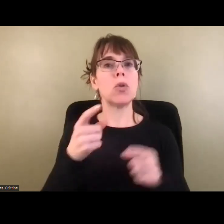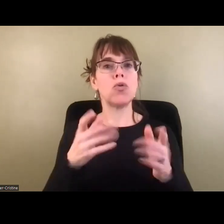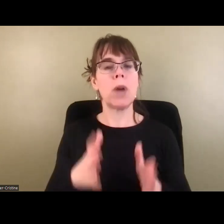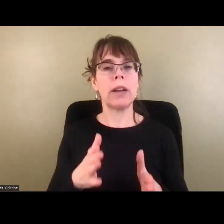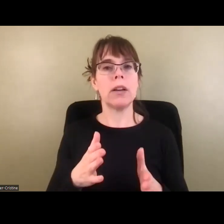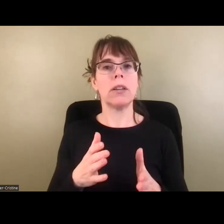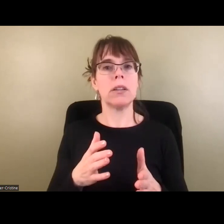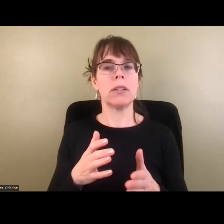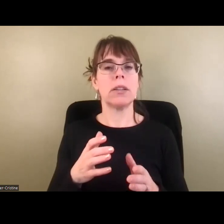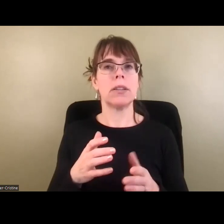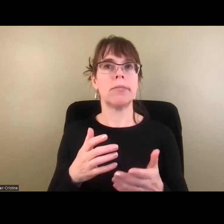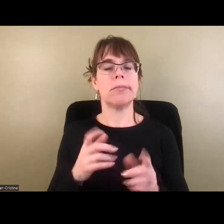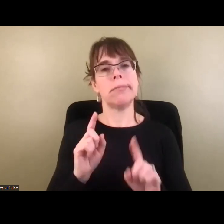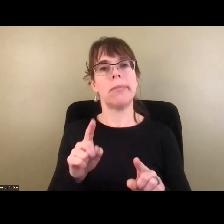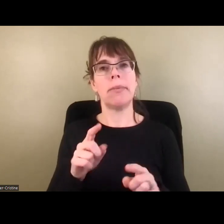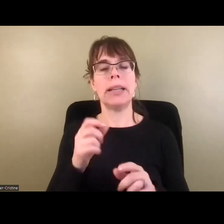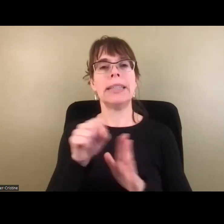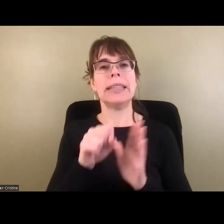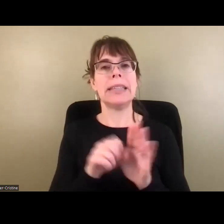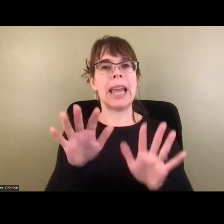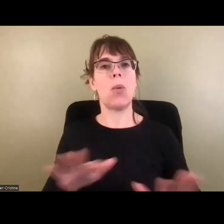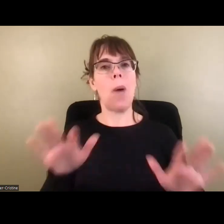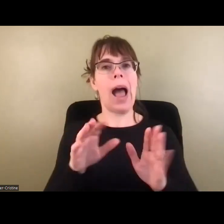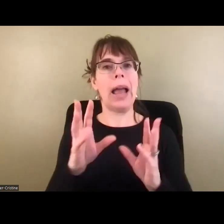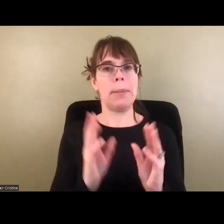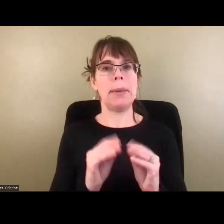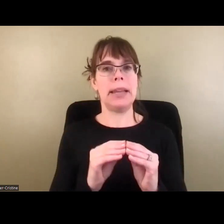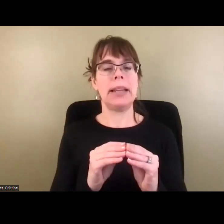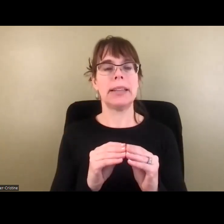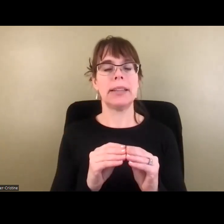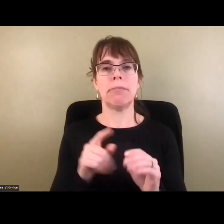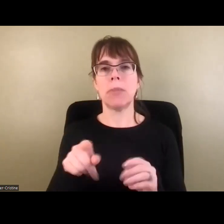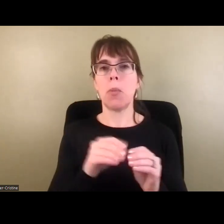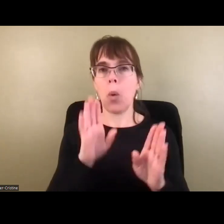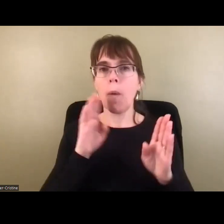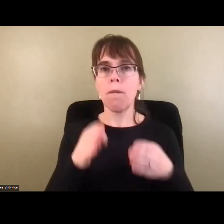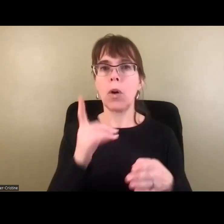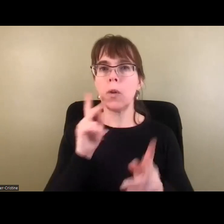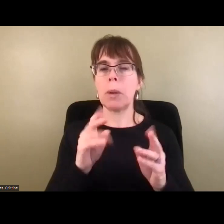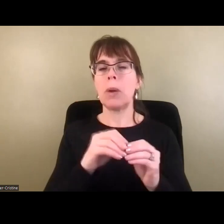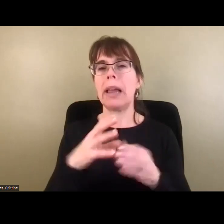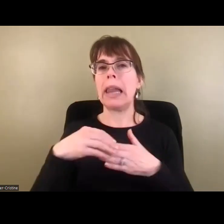often attend these monthly statewide meetings. So they're focused more for folks in leadership. And